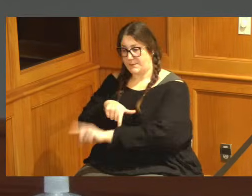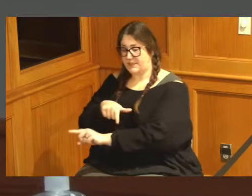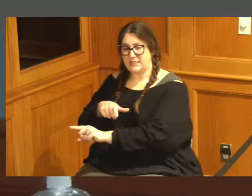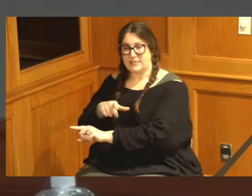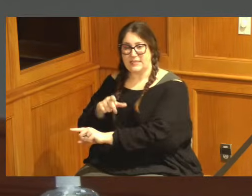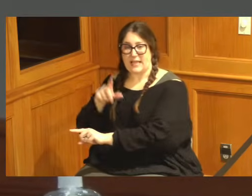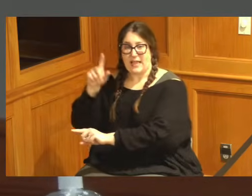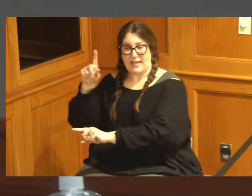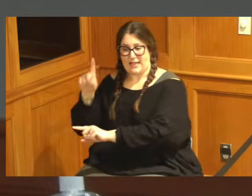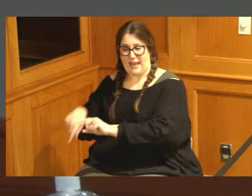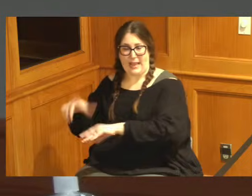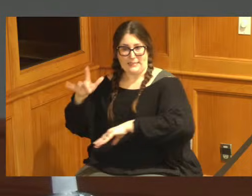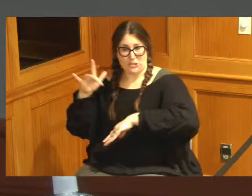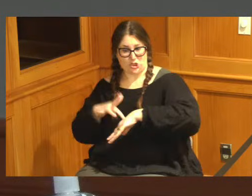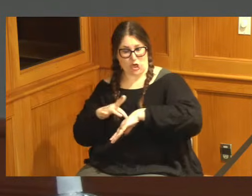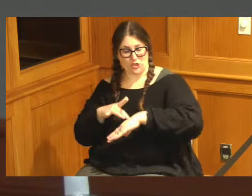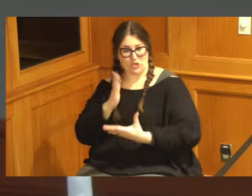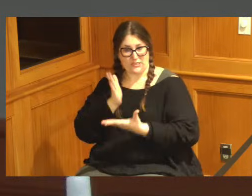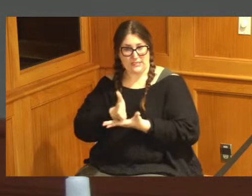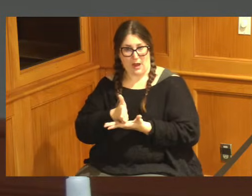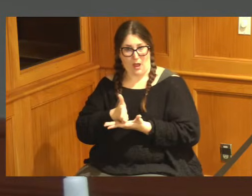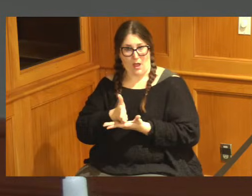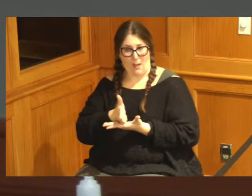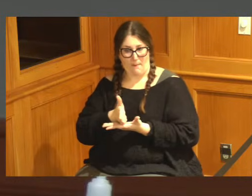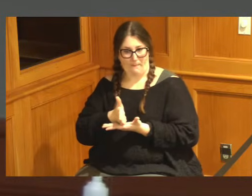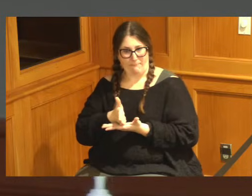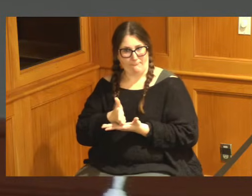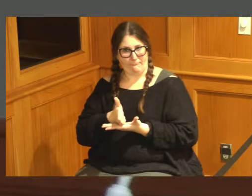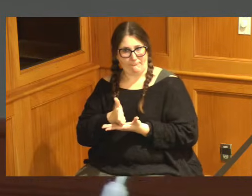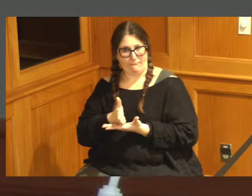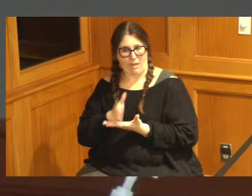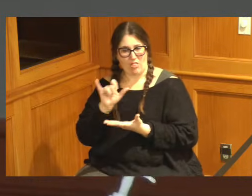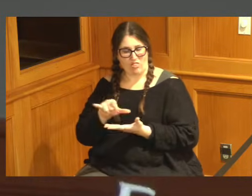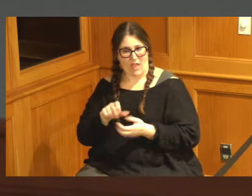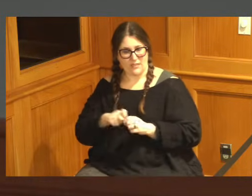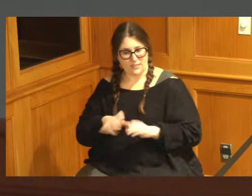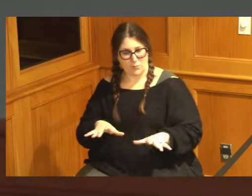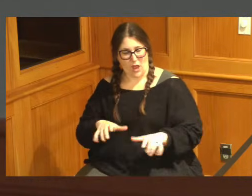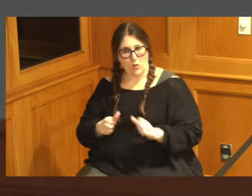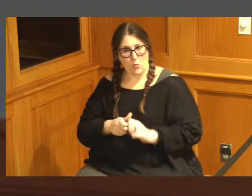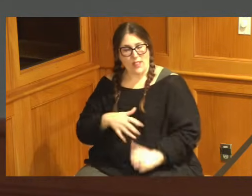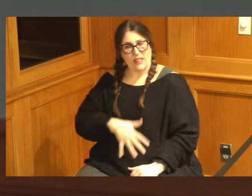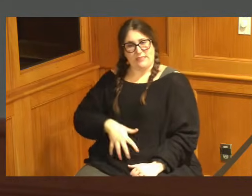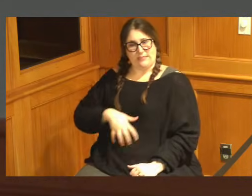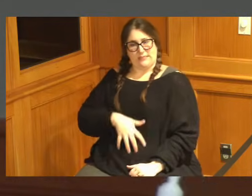kind of some sort of harder shell around the the the virus that made hand washing more effective